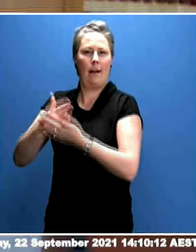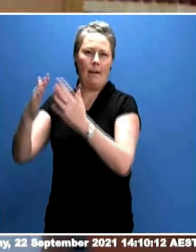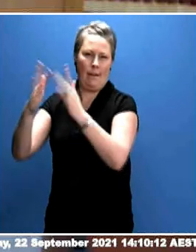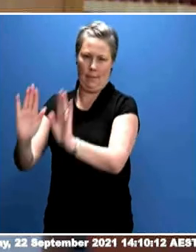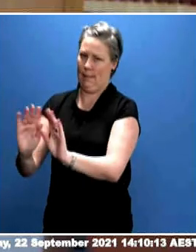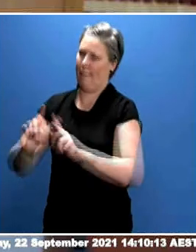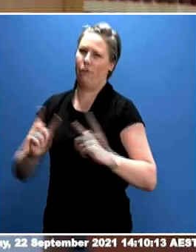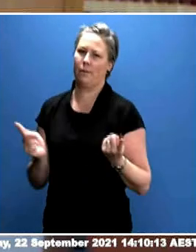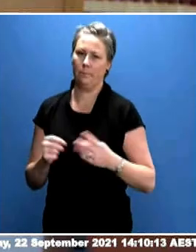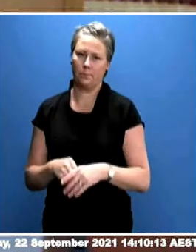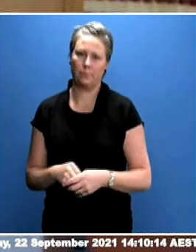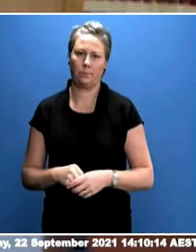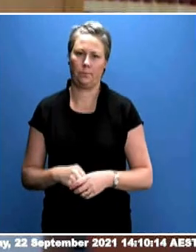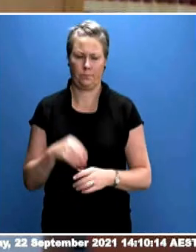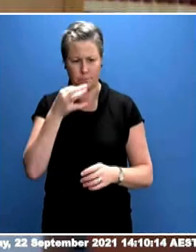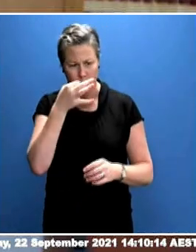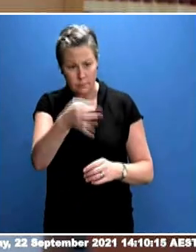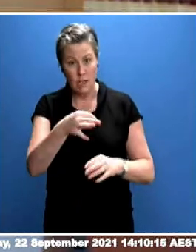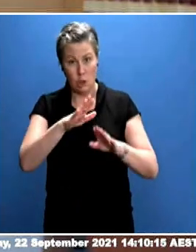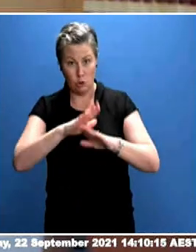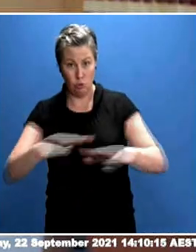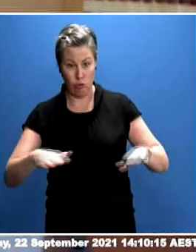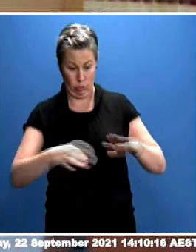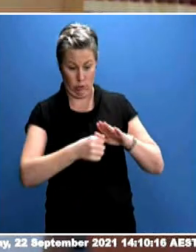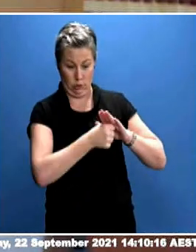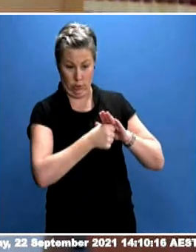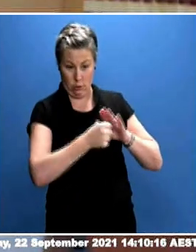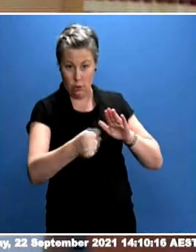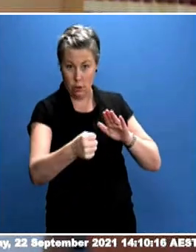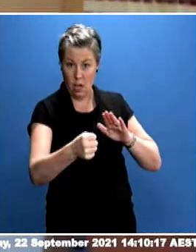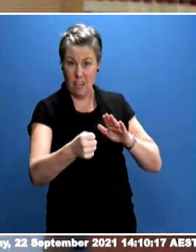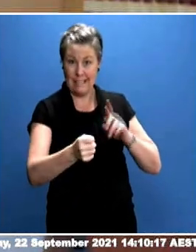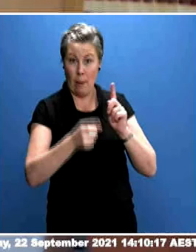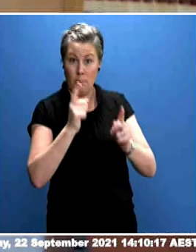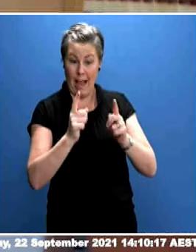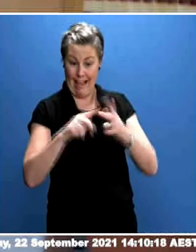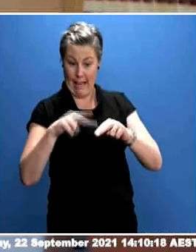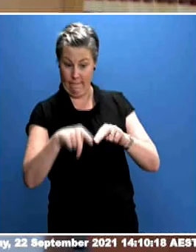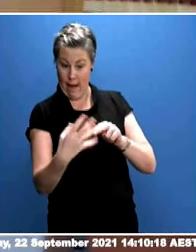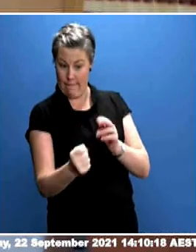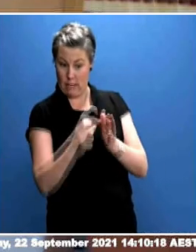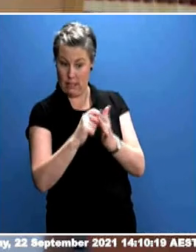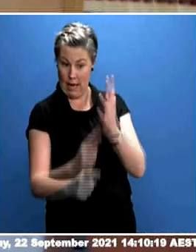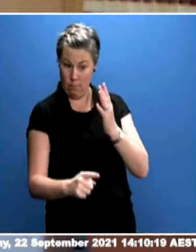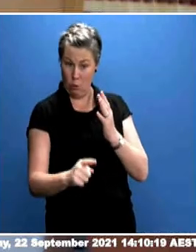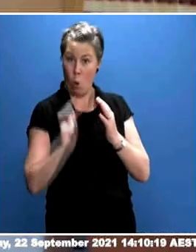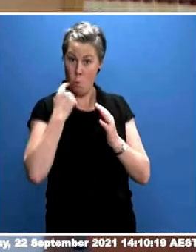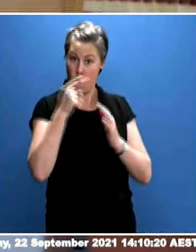Do children in care go into the administration if they're disabled; do you have a relationship with them?